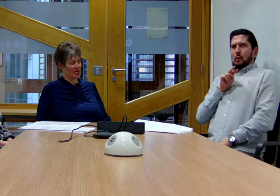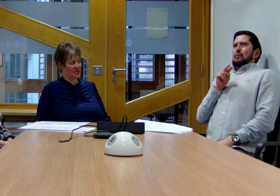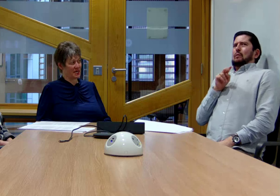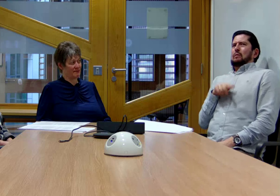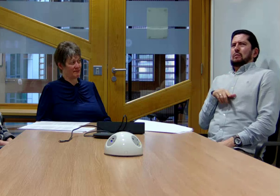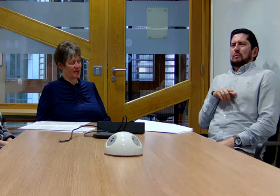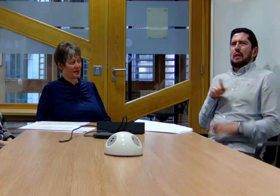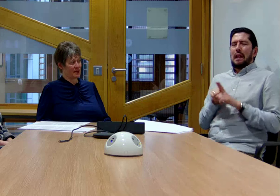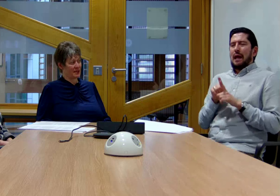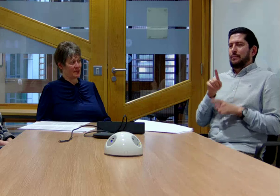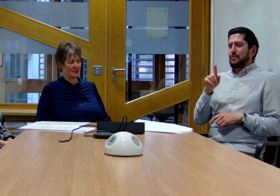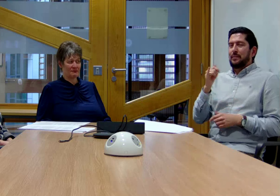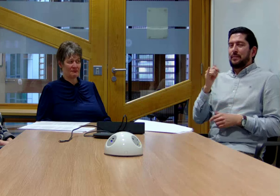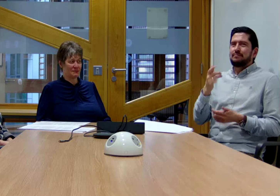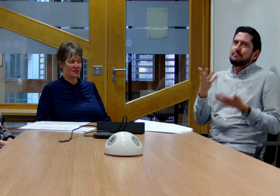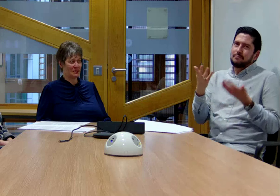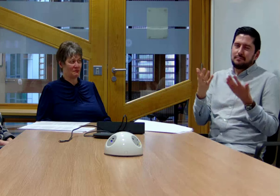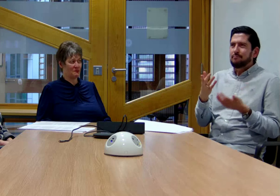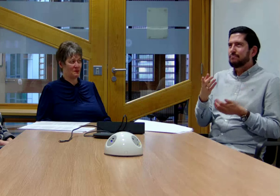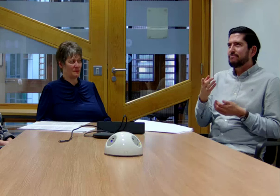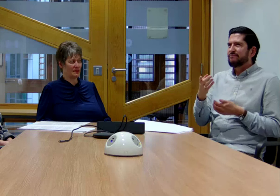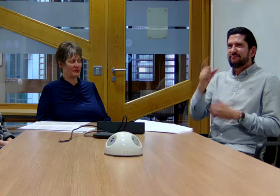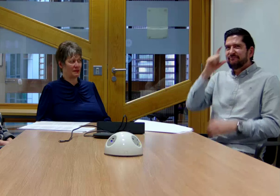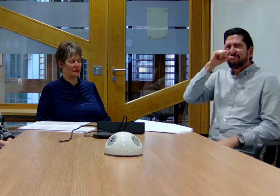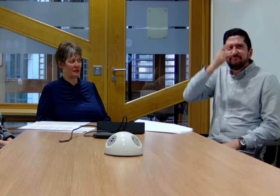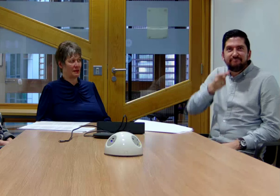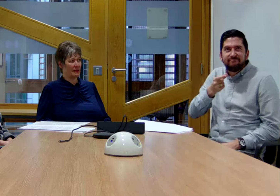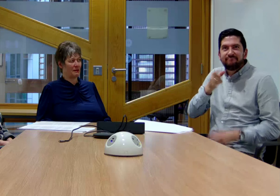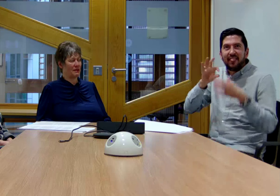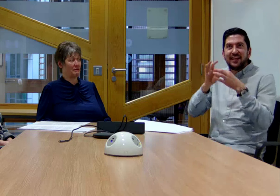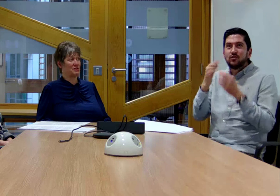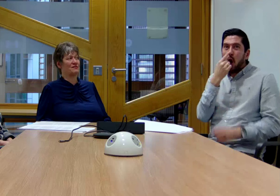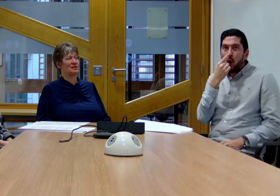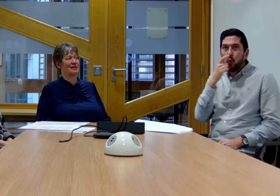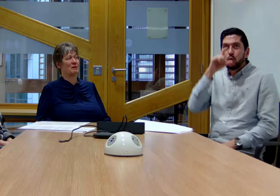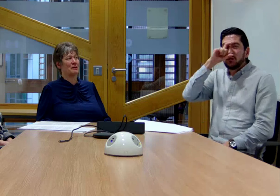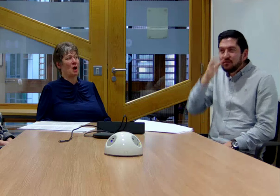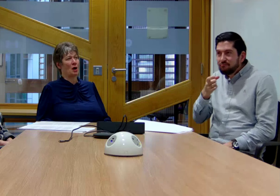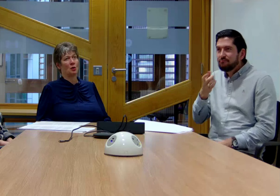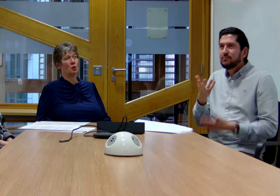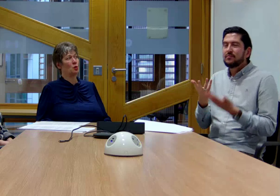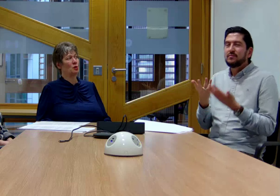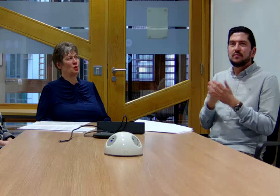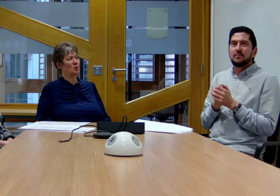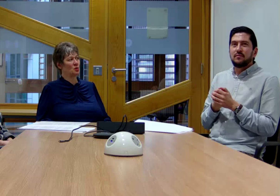element there, because if there is a sign name, sometimes hearing people might think,